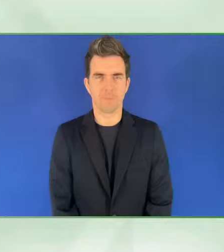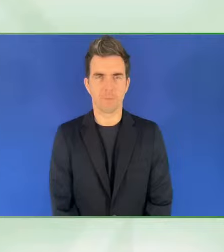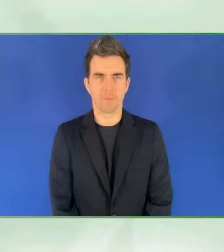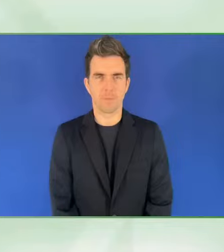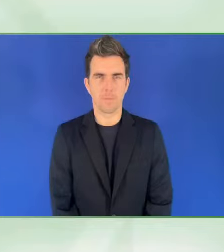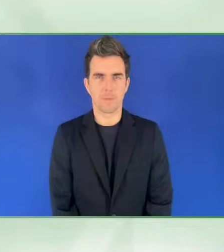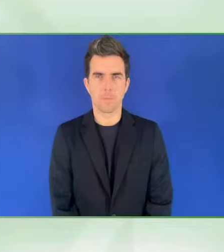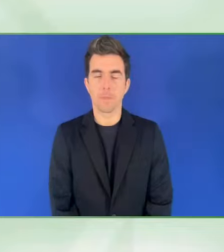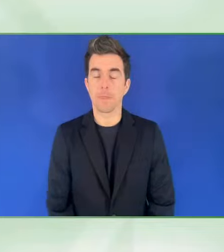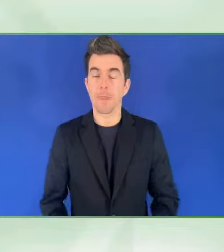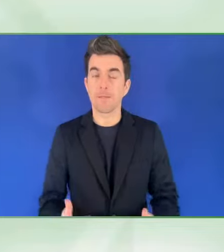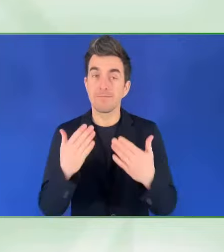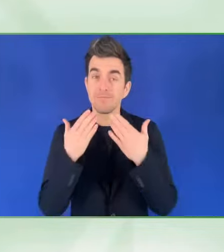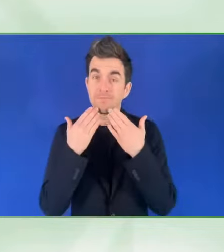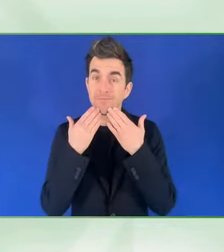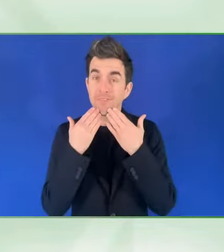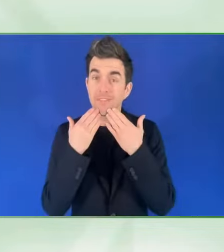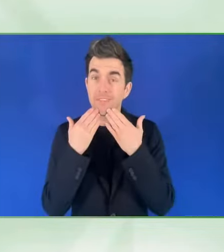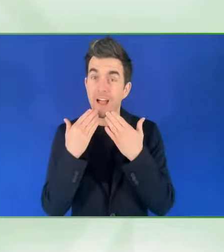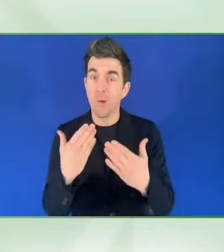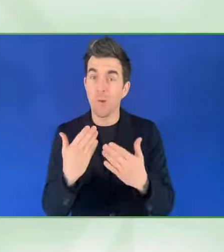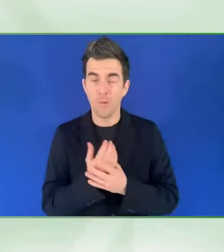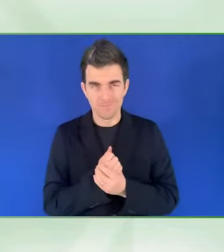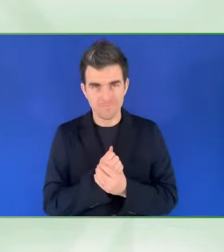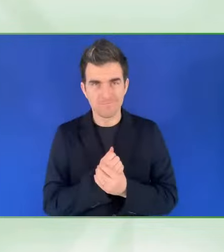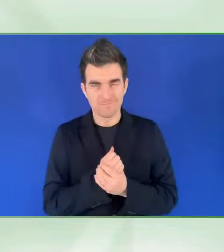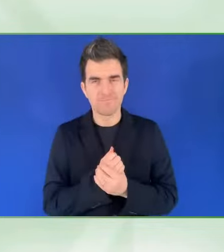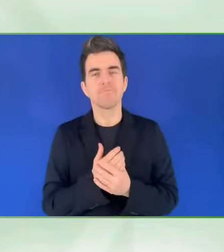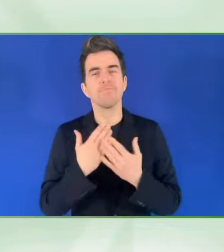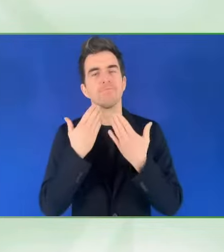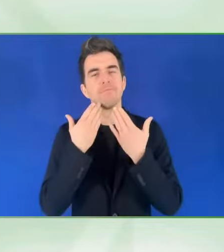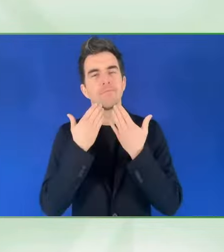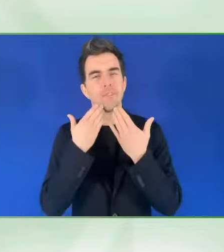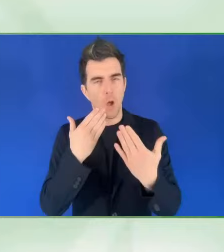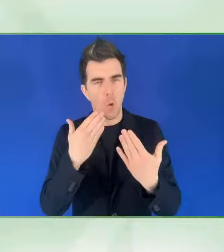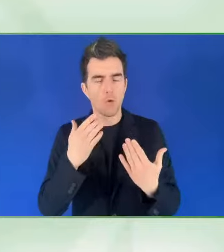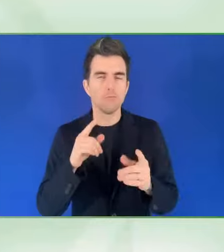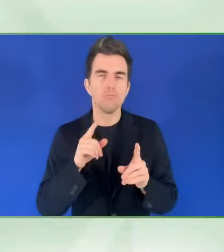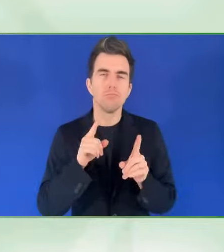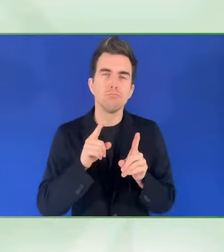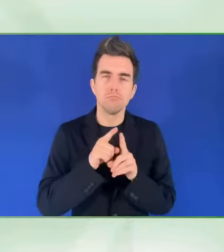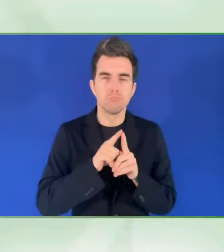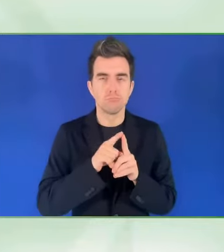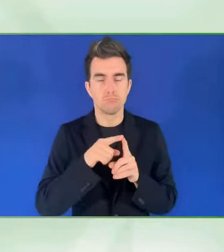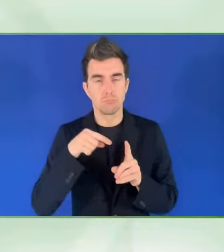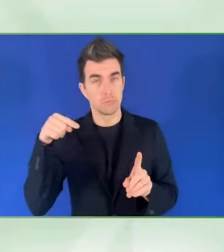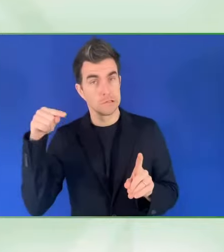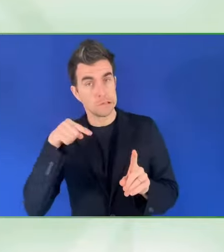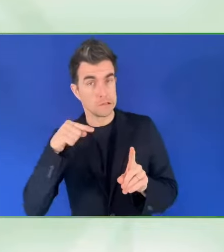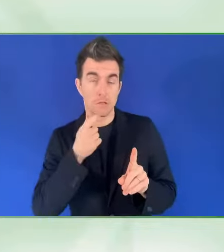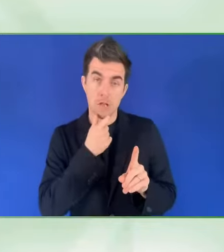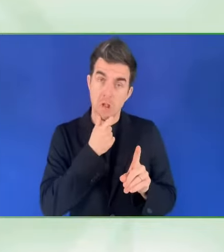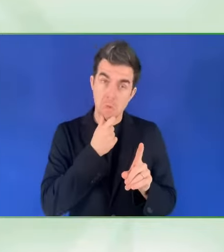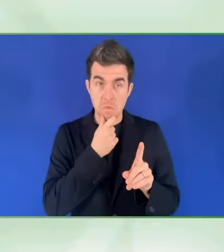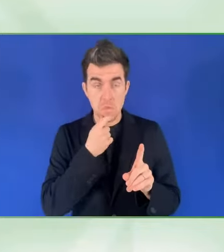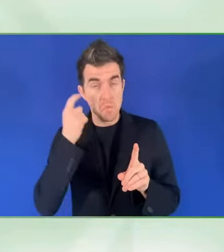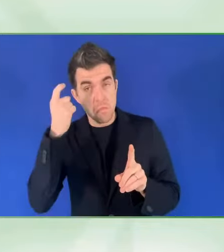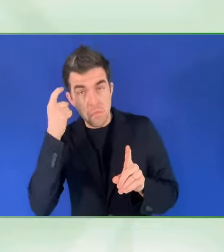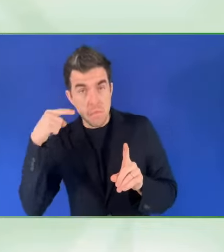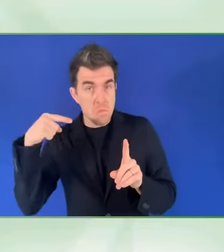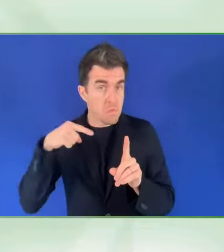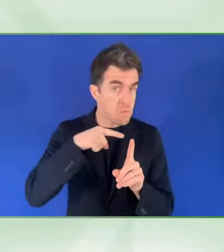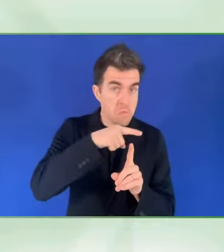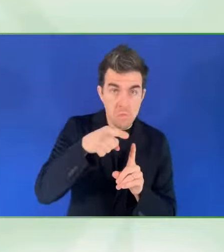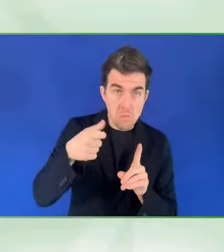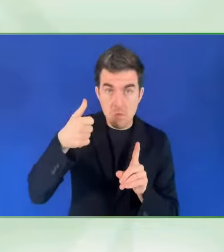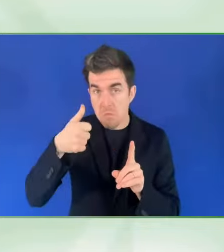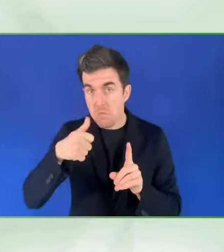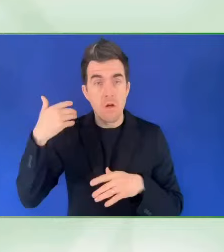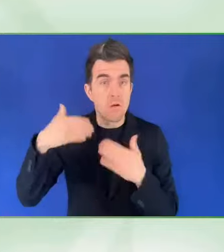conference with children and families to discuss how we could make actions to realise a world